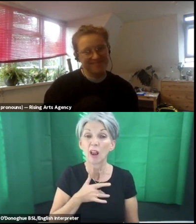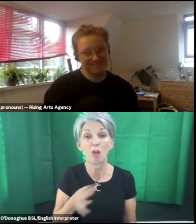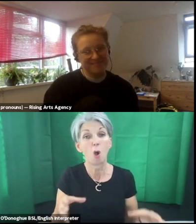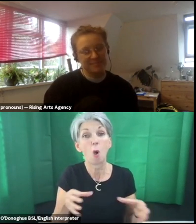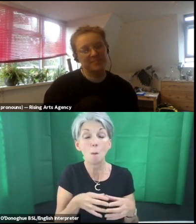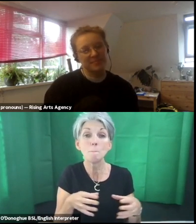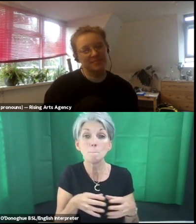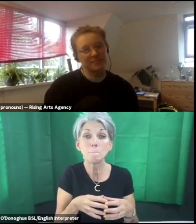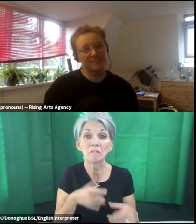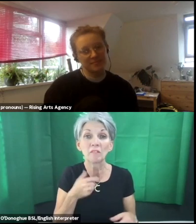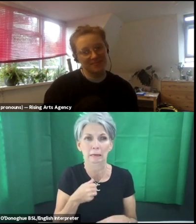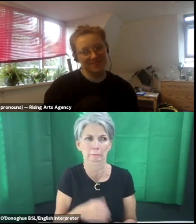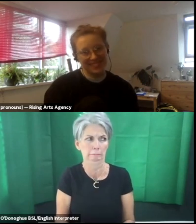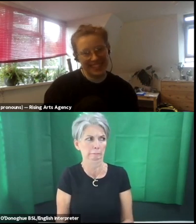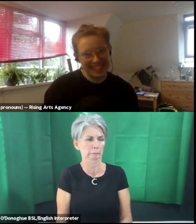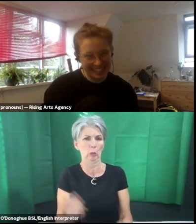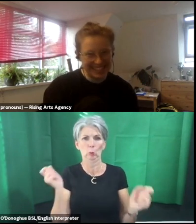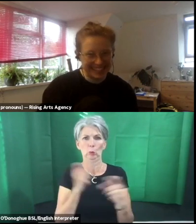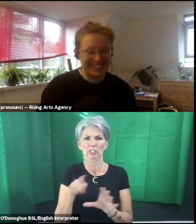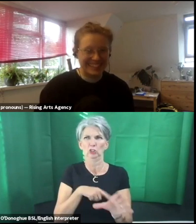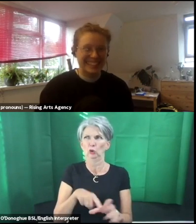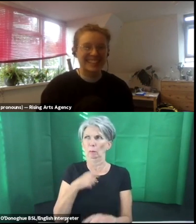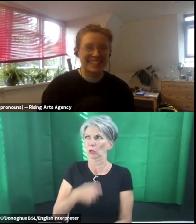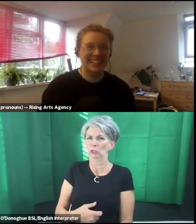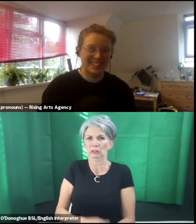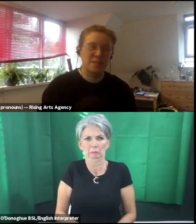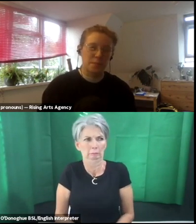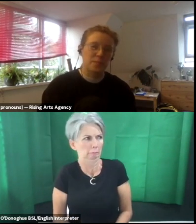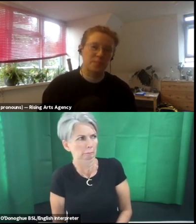You wouldn't feel like the weird youngster or anything like that in an ACORN meeting for sure.